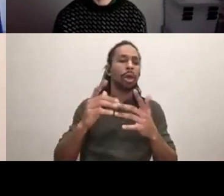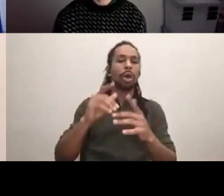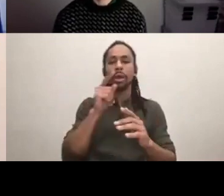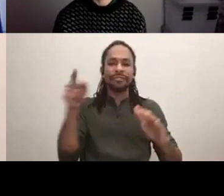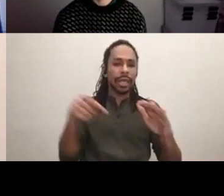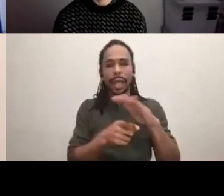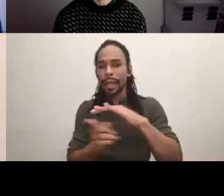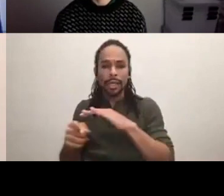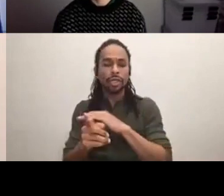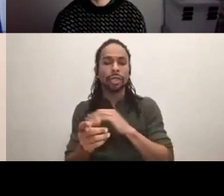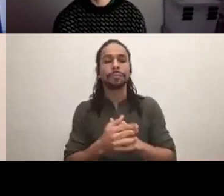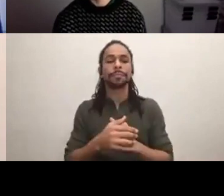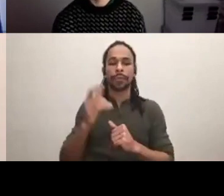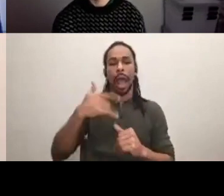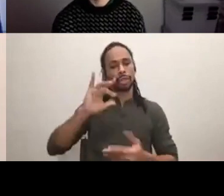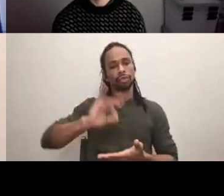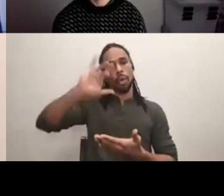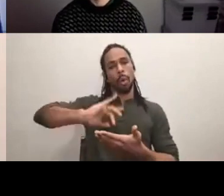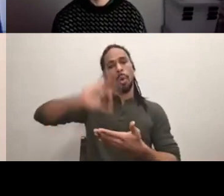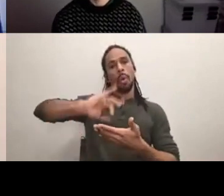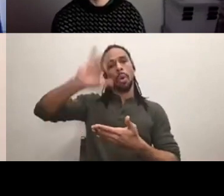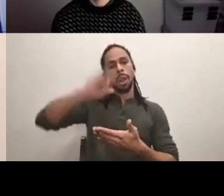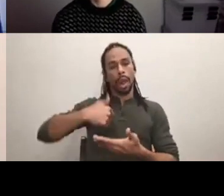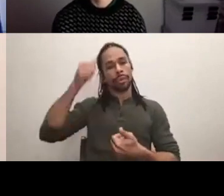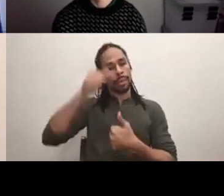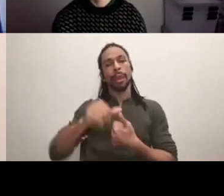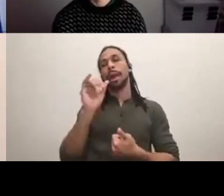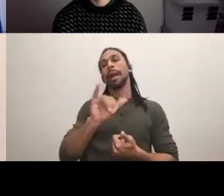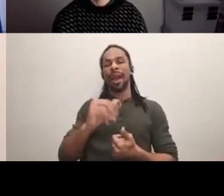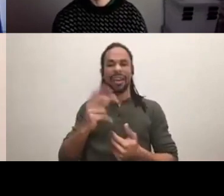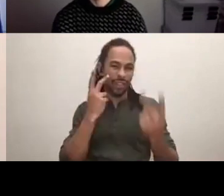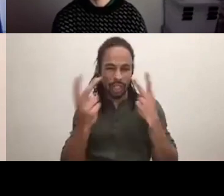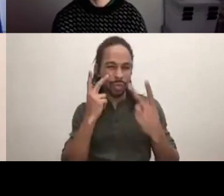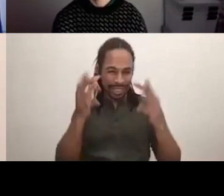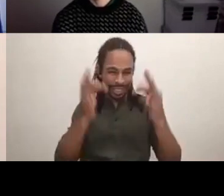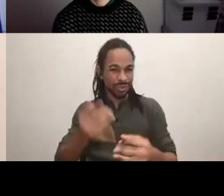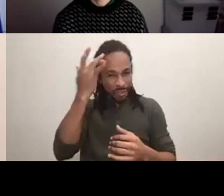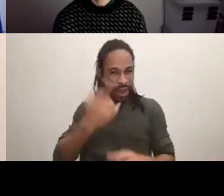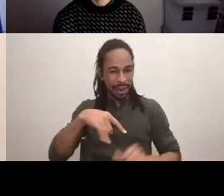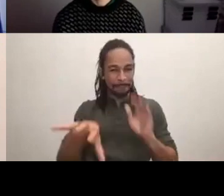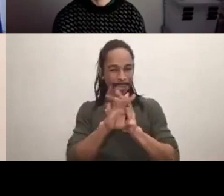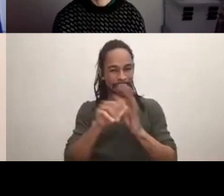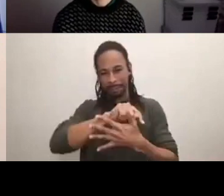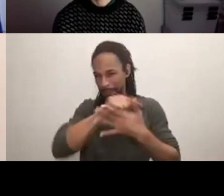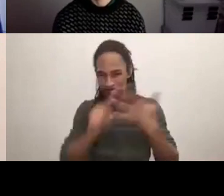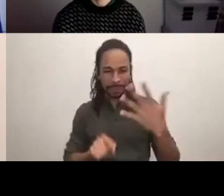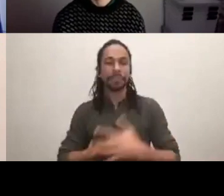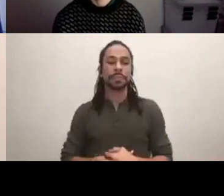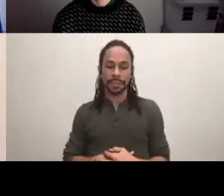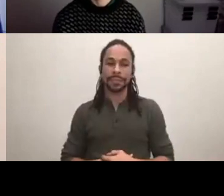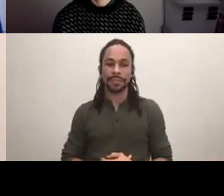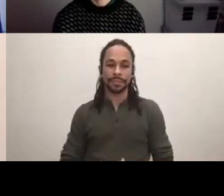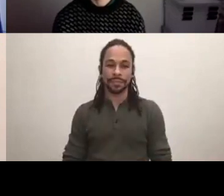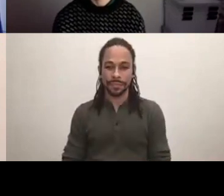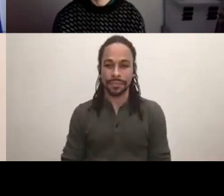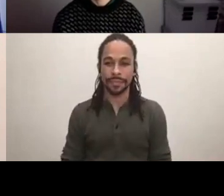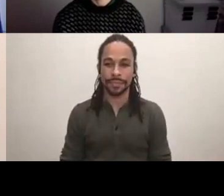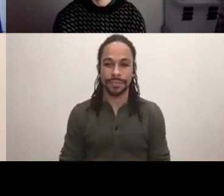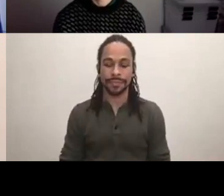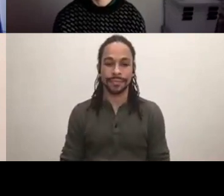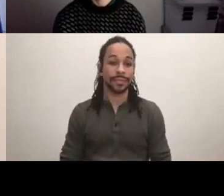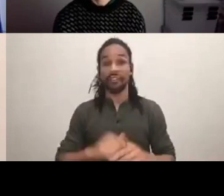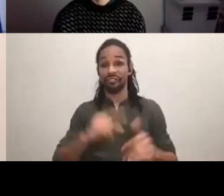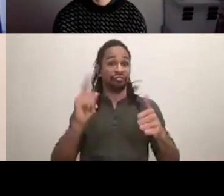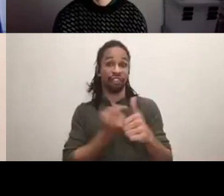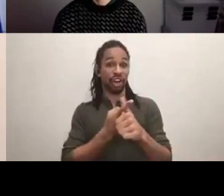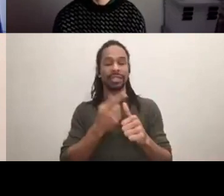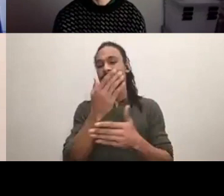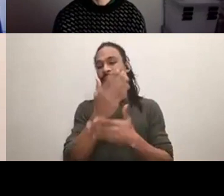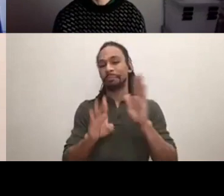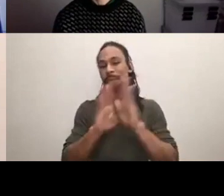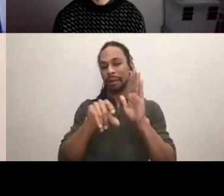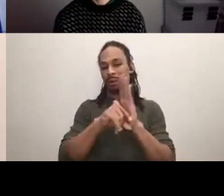again at the end of the event so if you want to, you know, move away from your computer